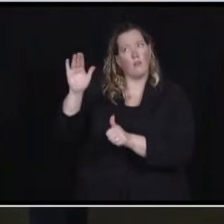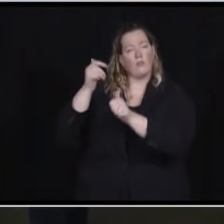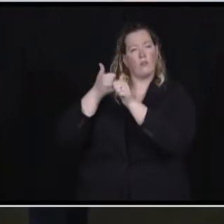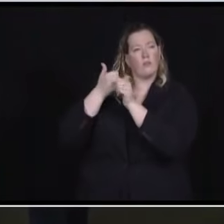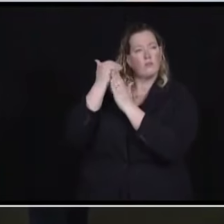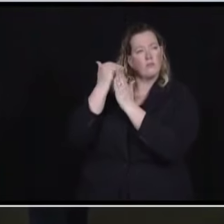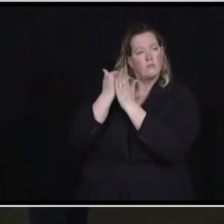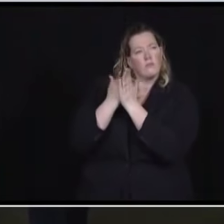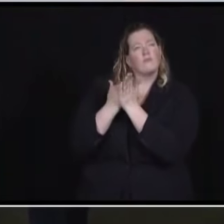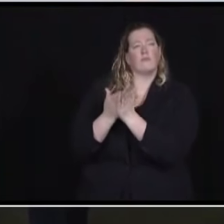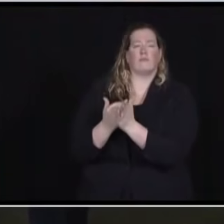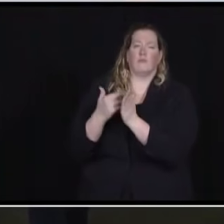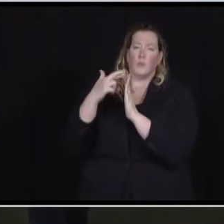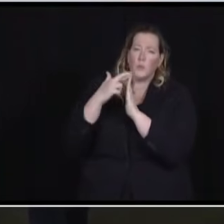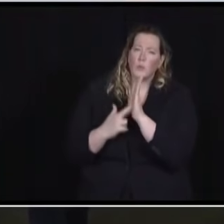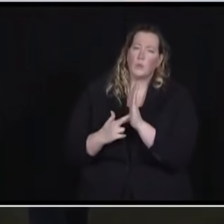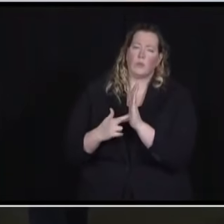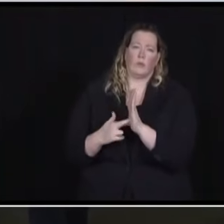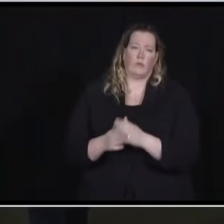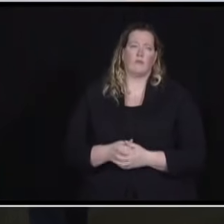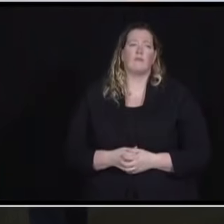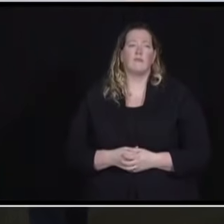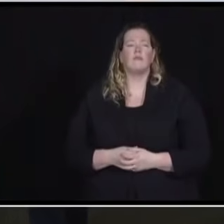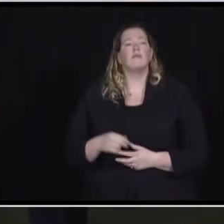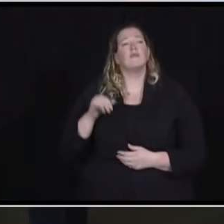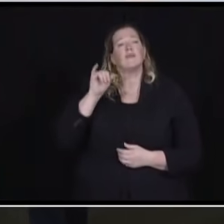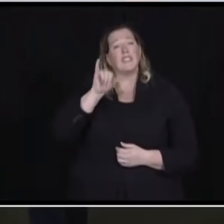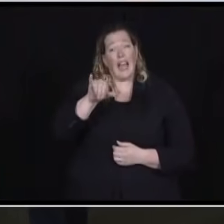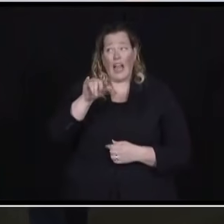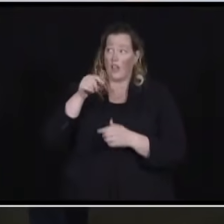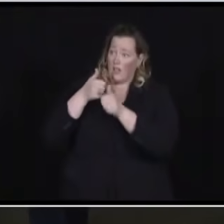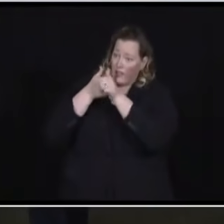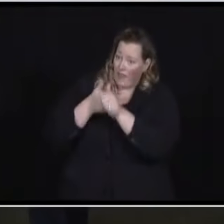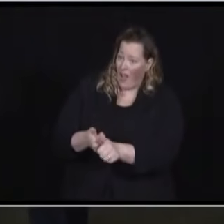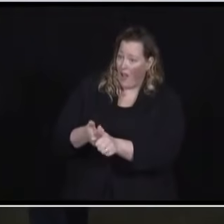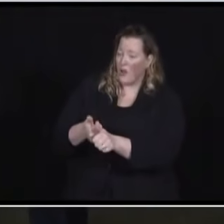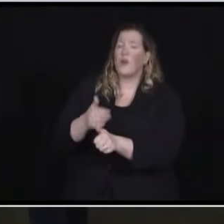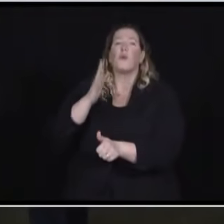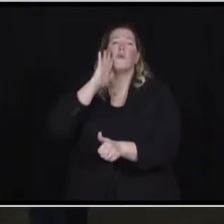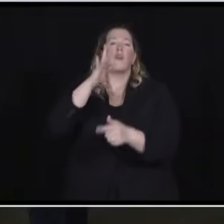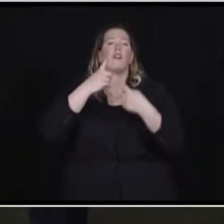we can do that again but we need everyone to please follow these measures, please follow